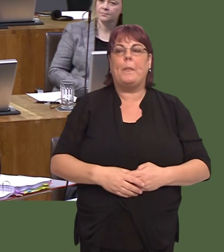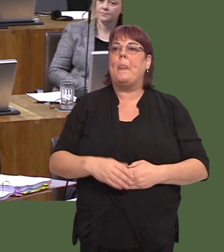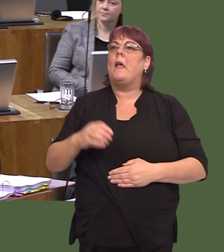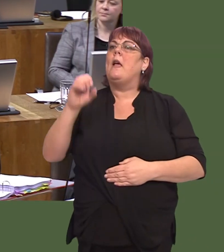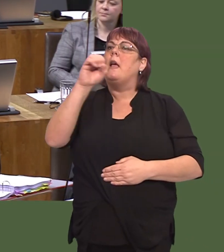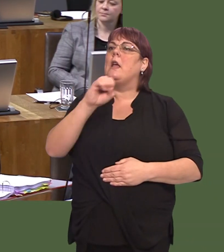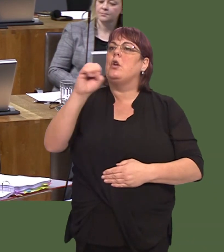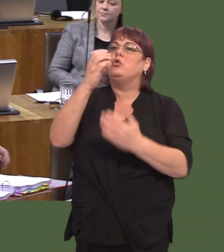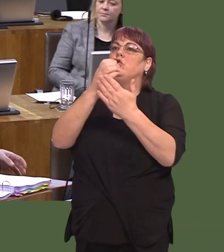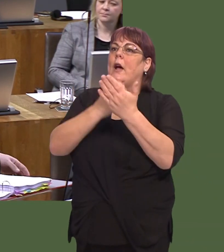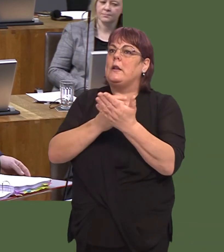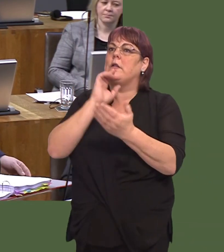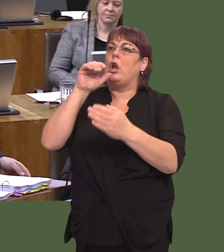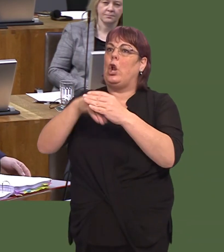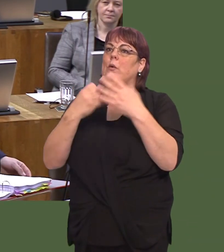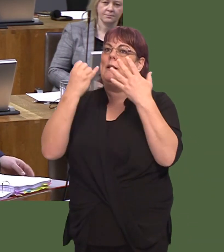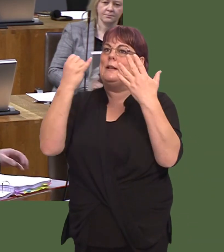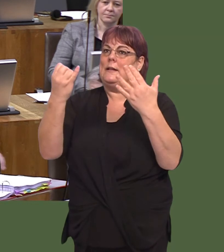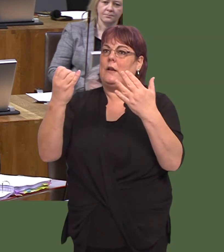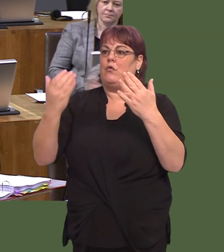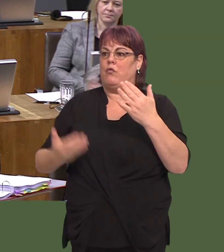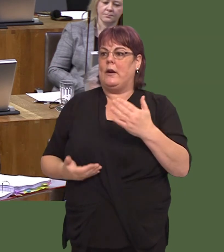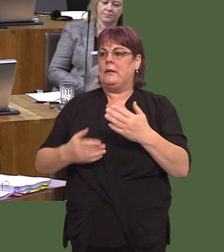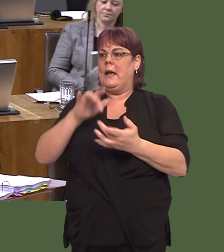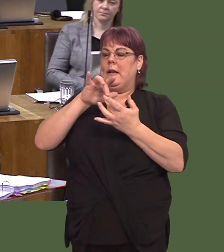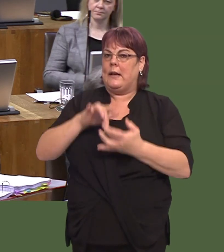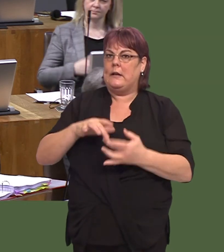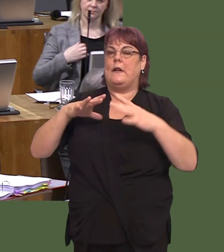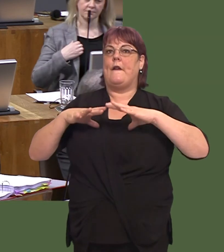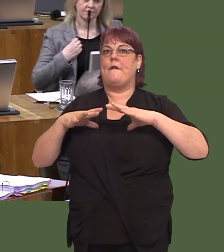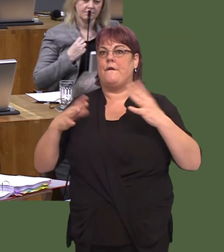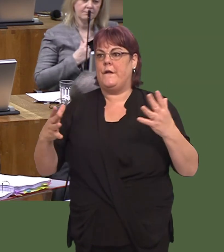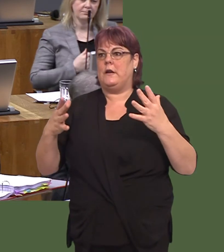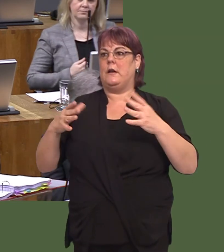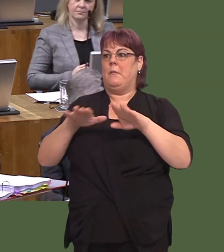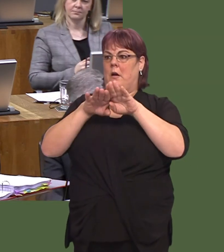freedoms under six titles: dignity, freedoms, equality, solidarity, citizensí rights, and justice.